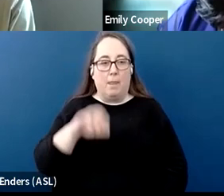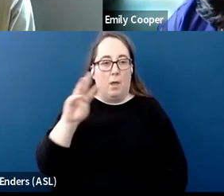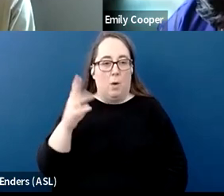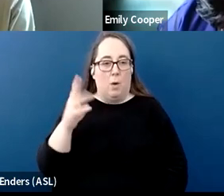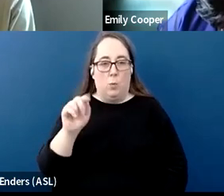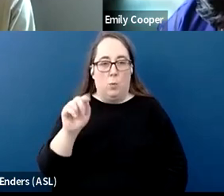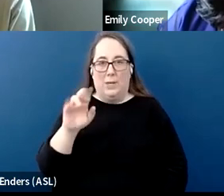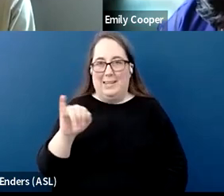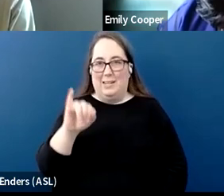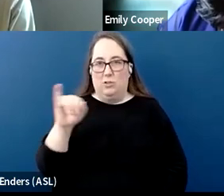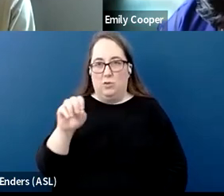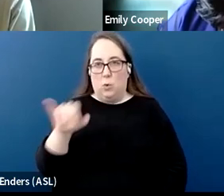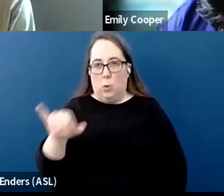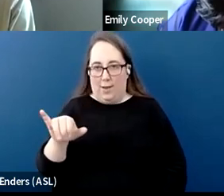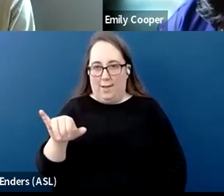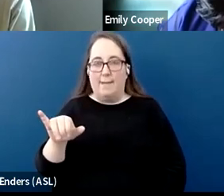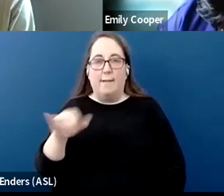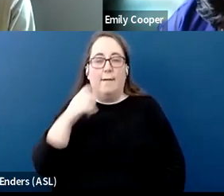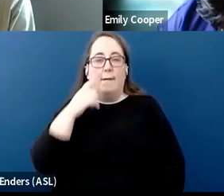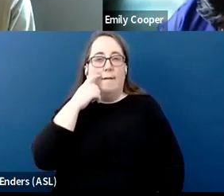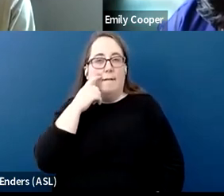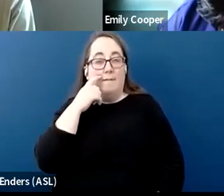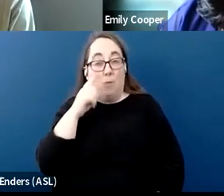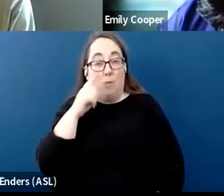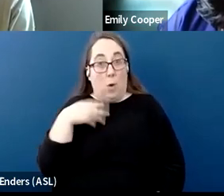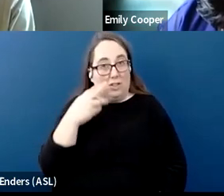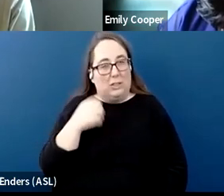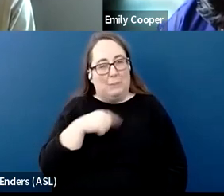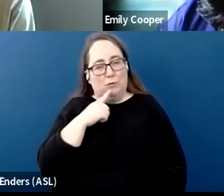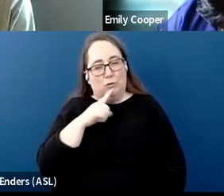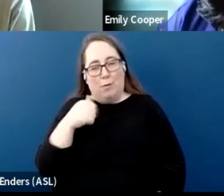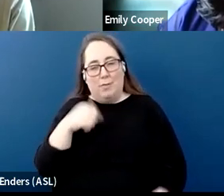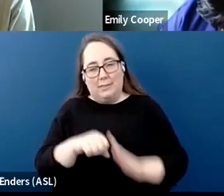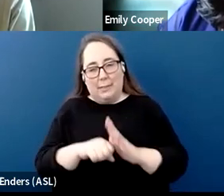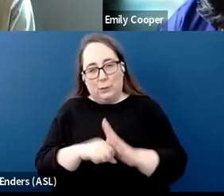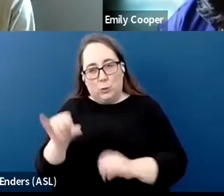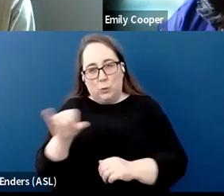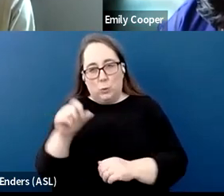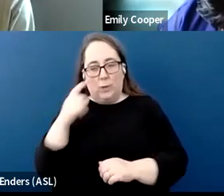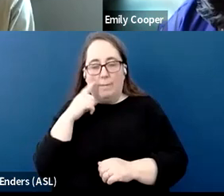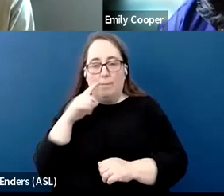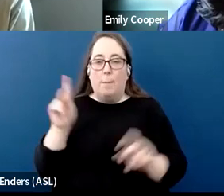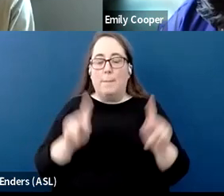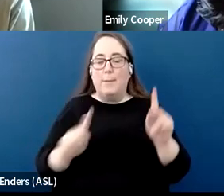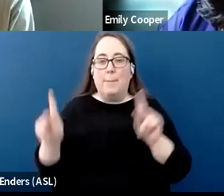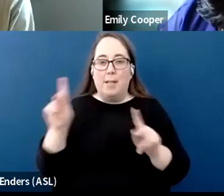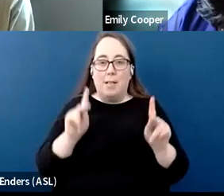WHITNEY JOY Also had -- I also want other thing.